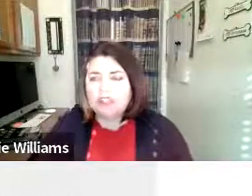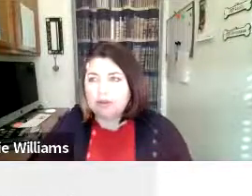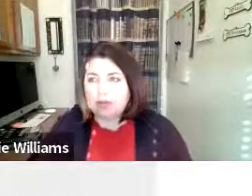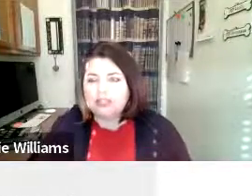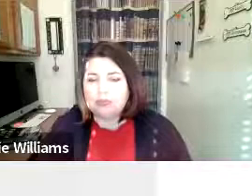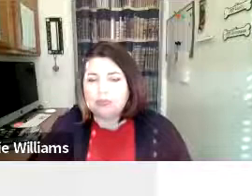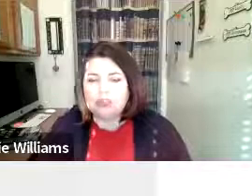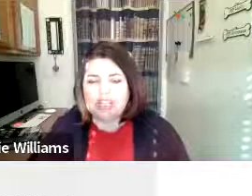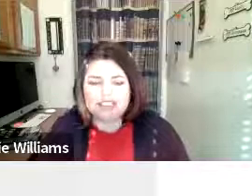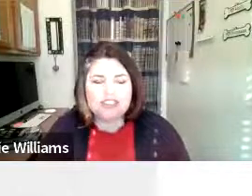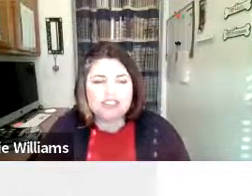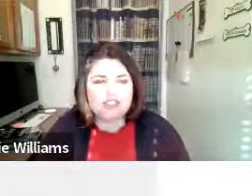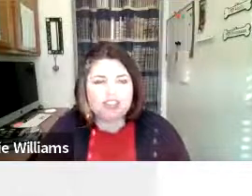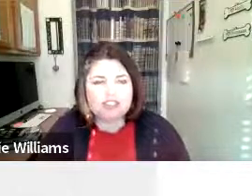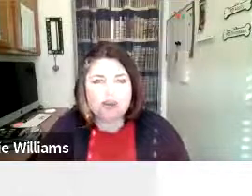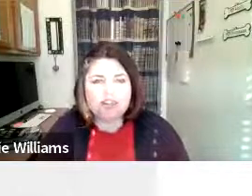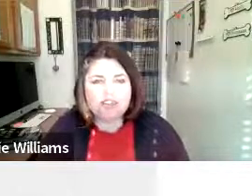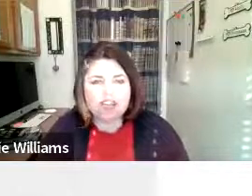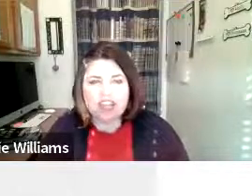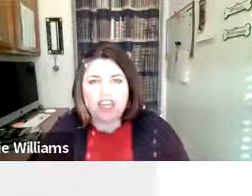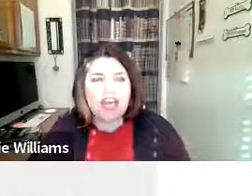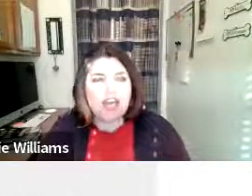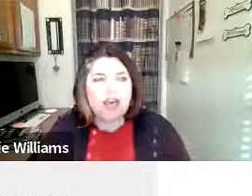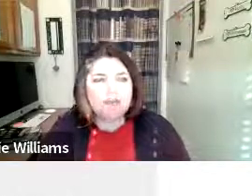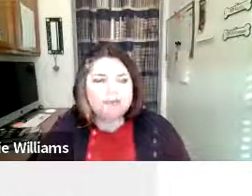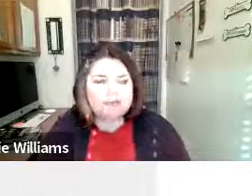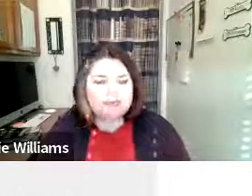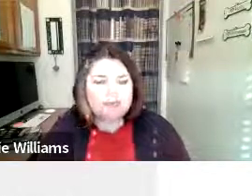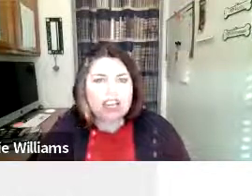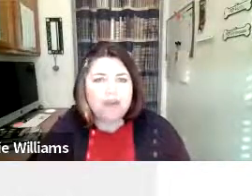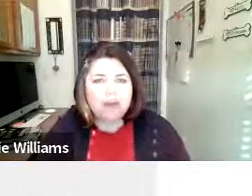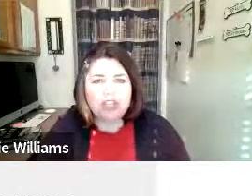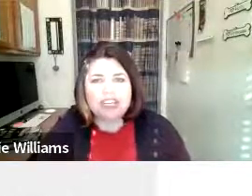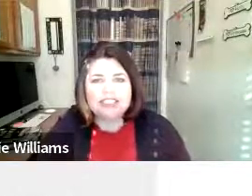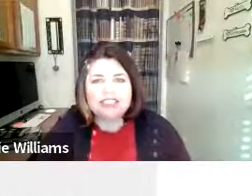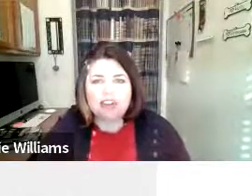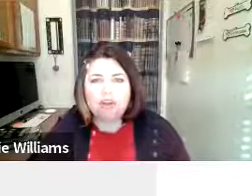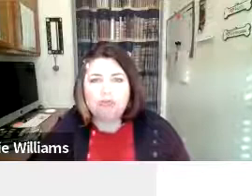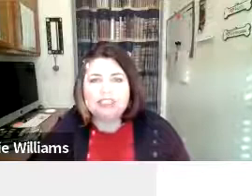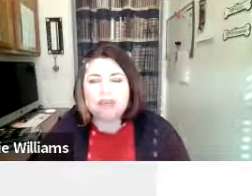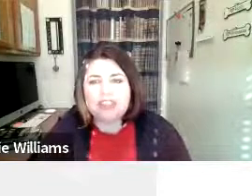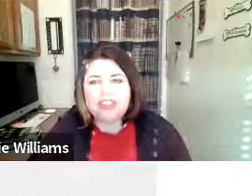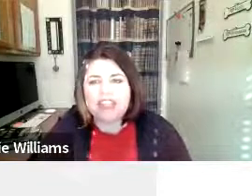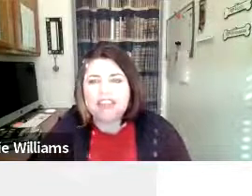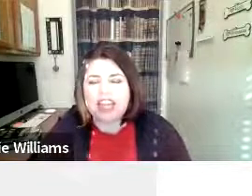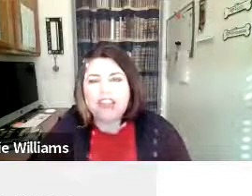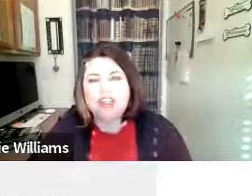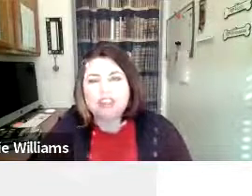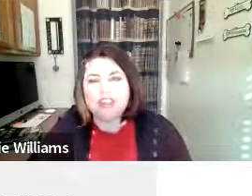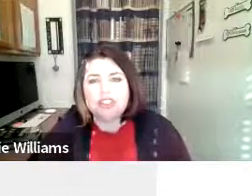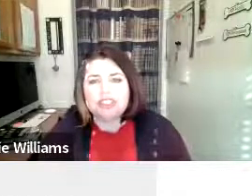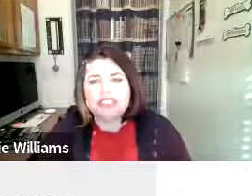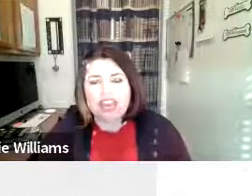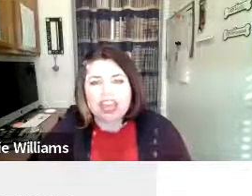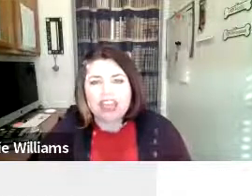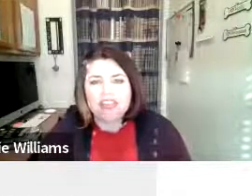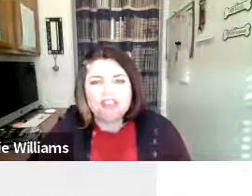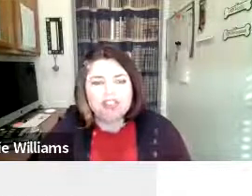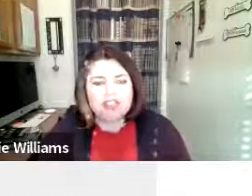lot of different possibilities. The surveys that we've done, have been really insightful, but some of the things that students and the